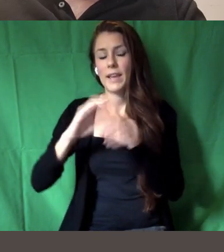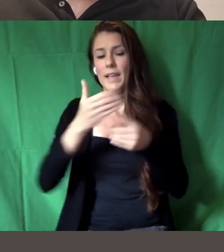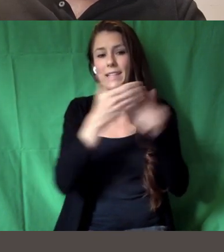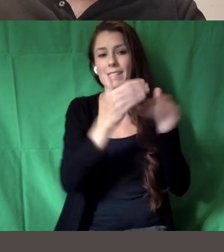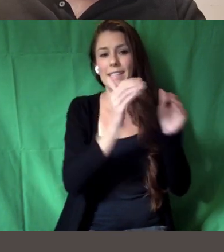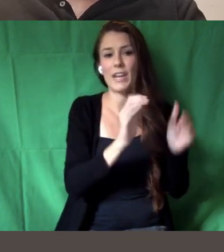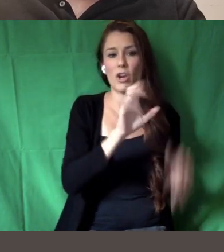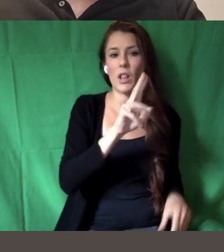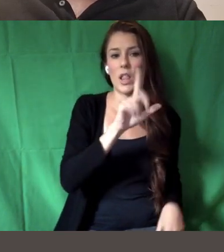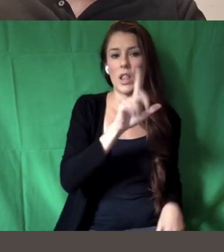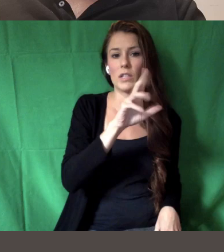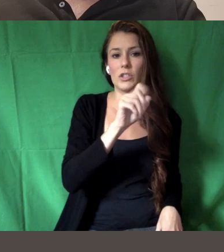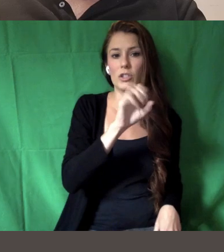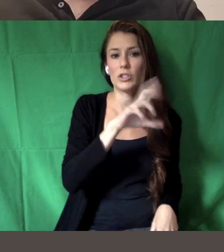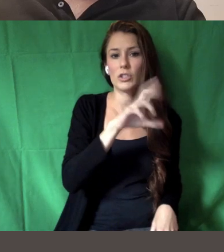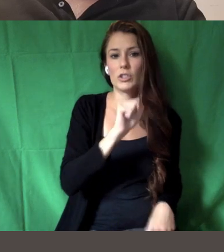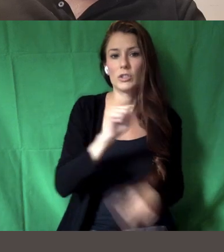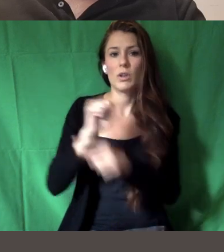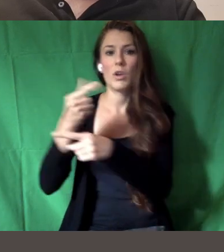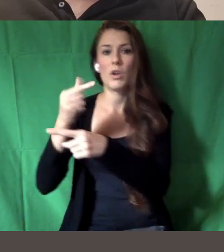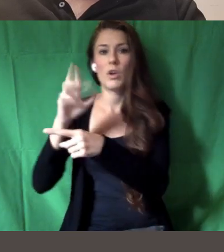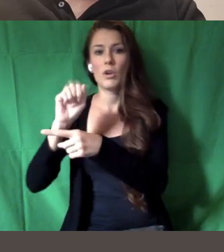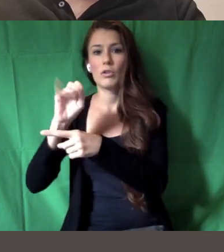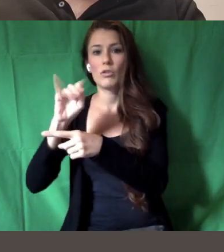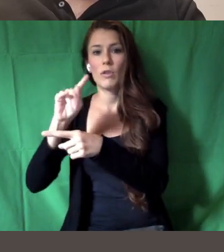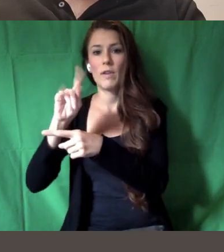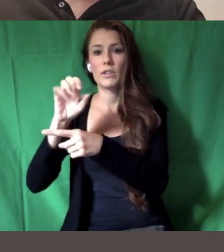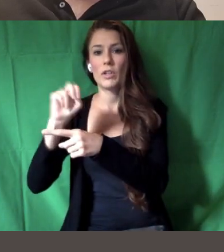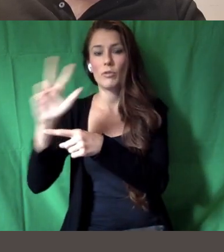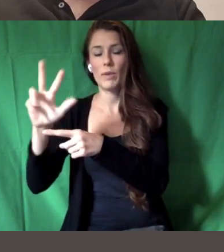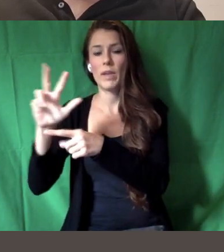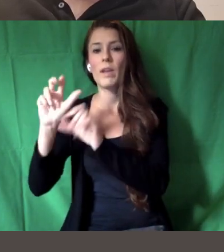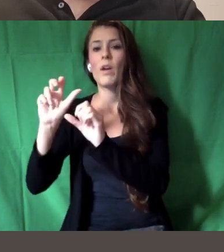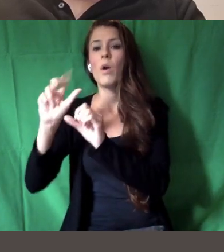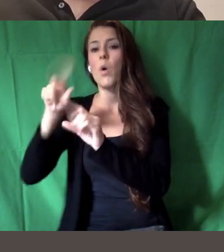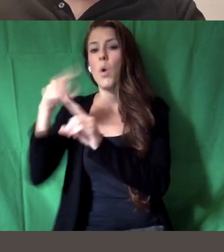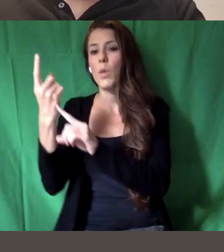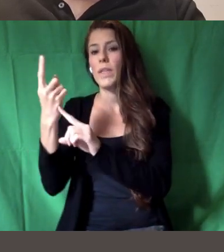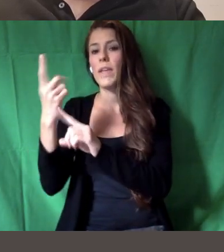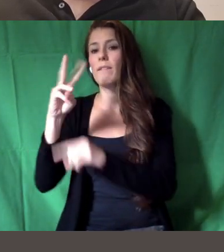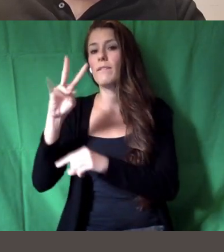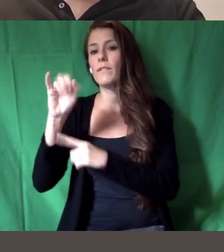Graviton 3, on the other hand, offers only virtual machines that could be integrated in